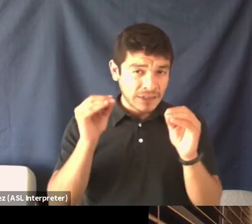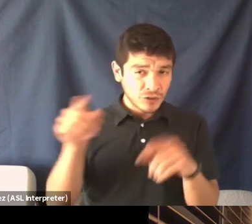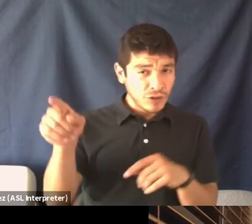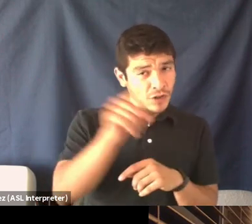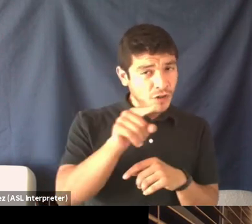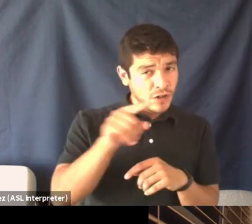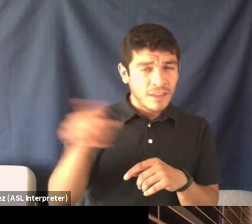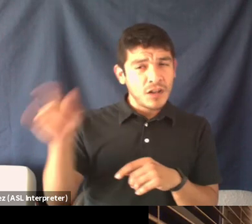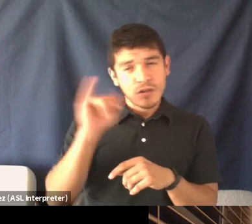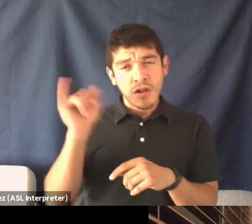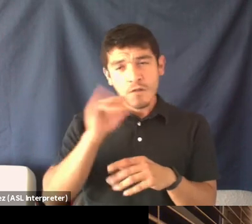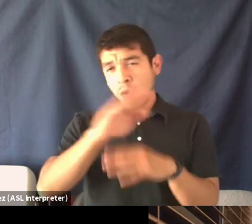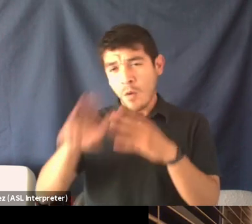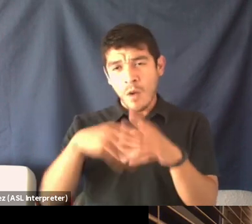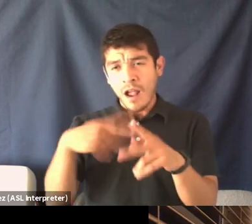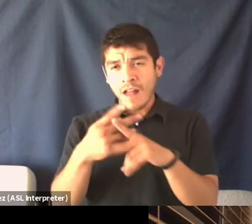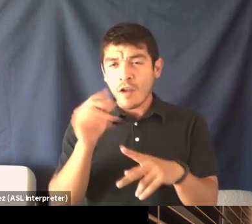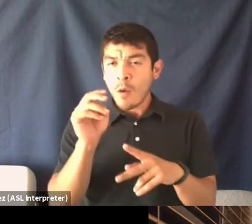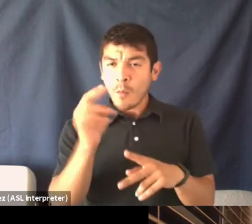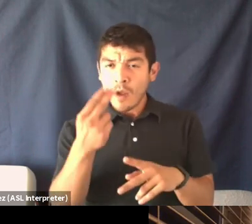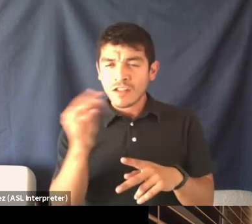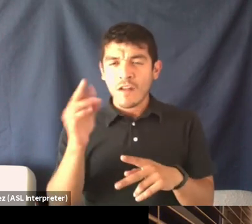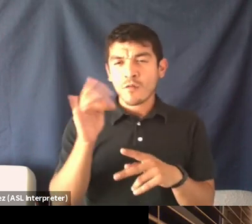There's a whole kind of branch of ethnographic filmmaking that has made there.